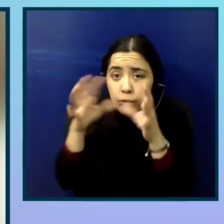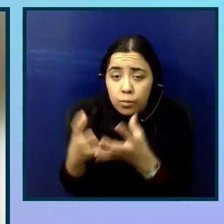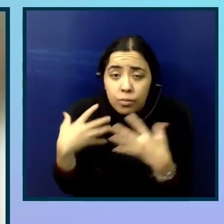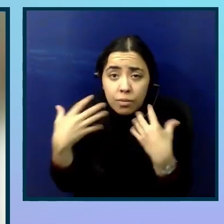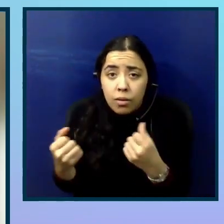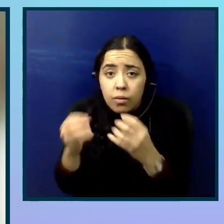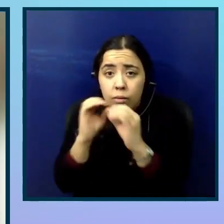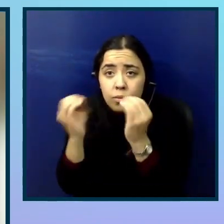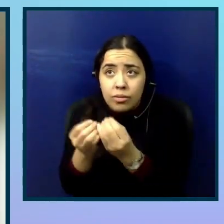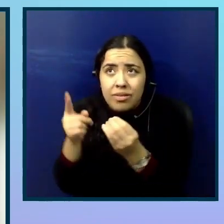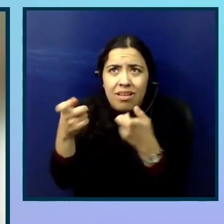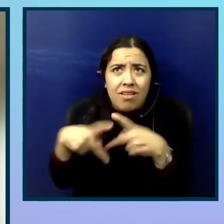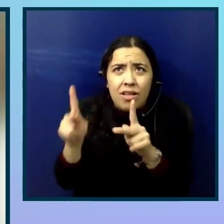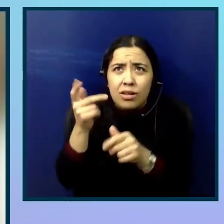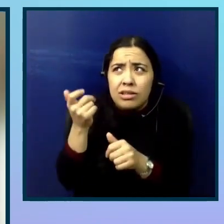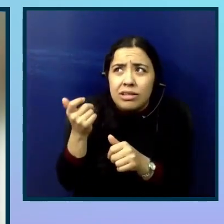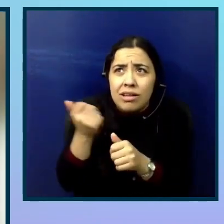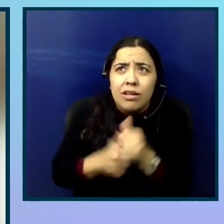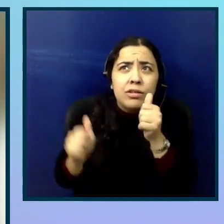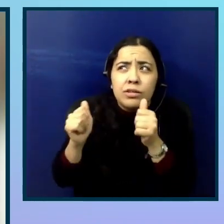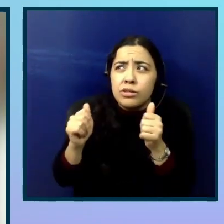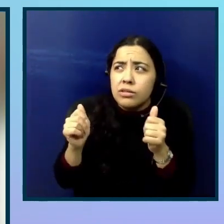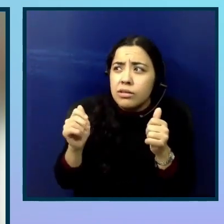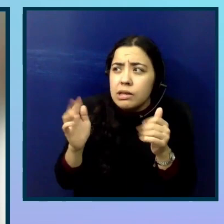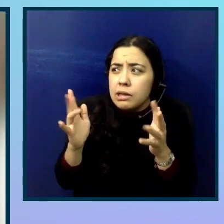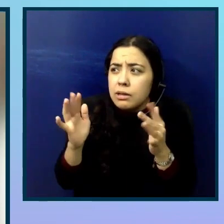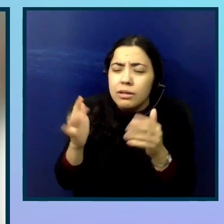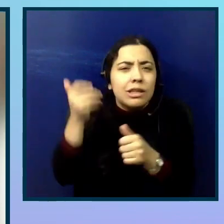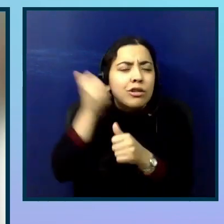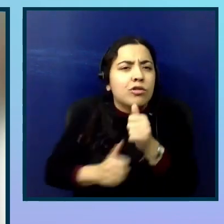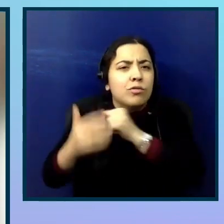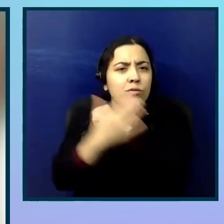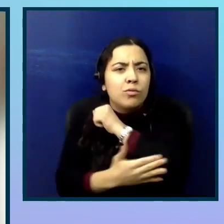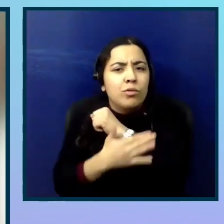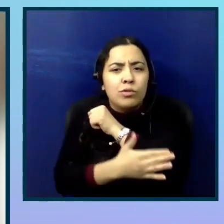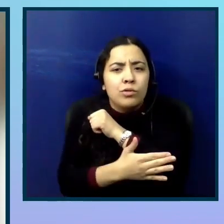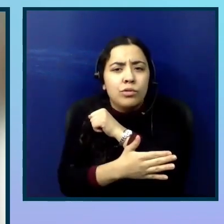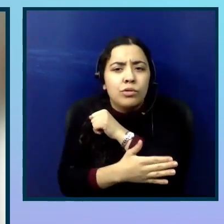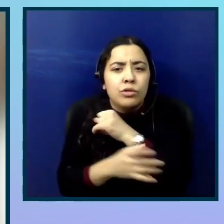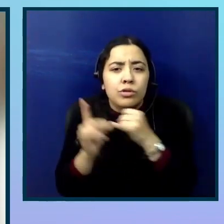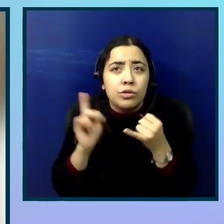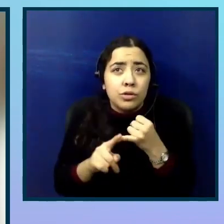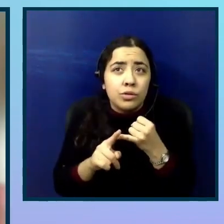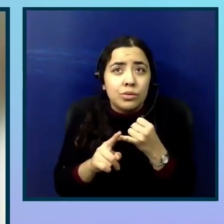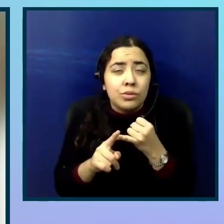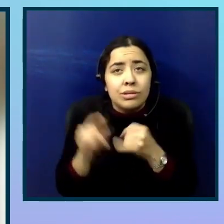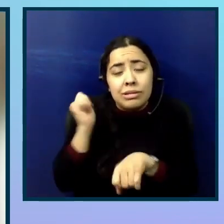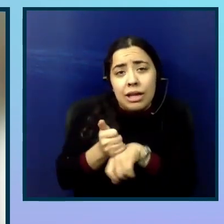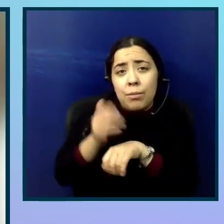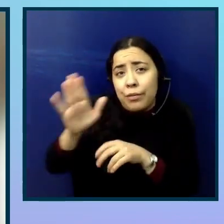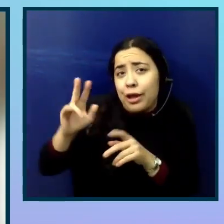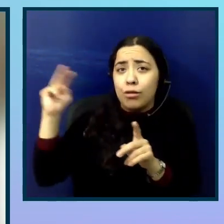just allowed every country to how it pretty much defined disability and however they wanted to do it